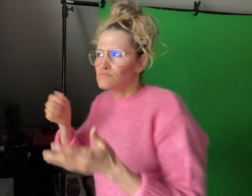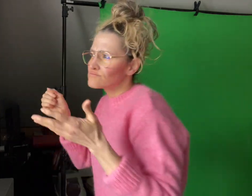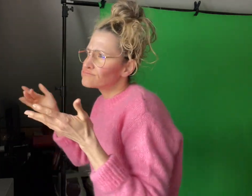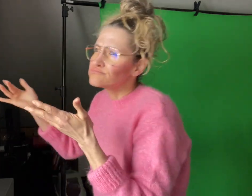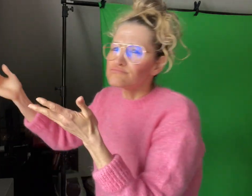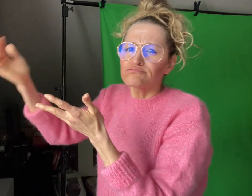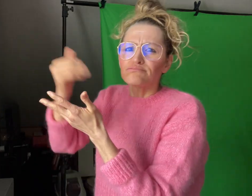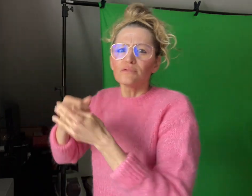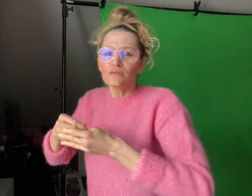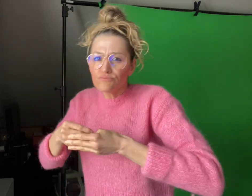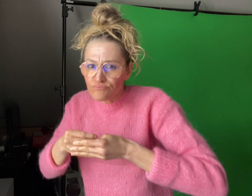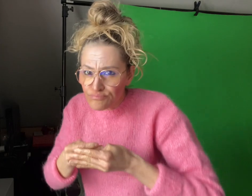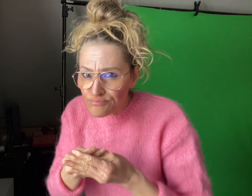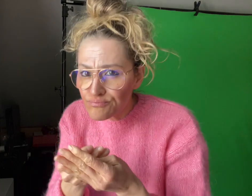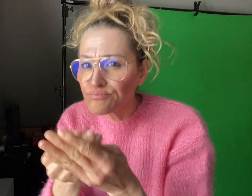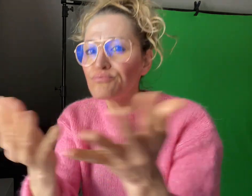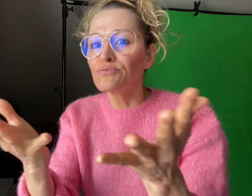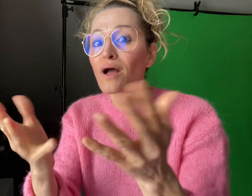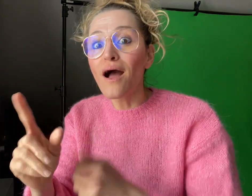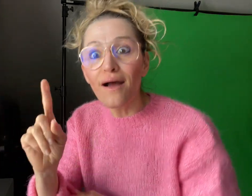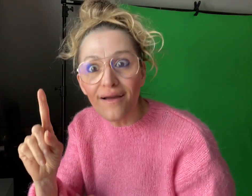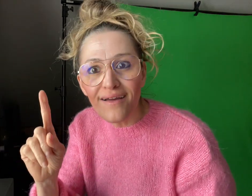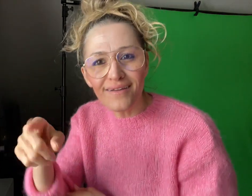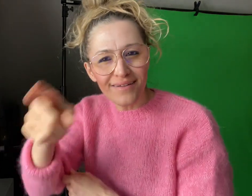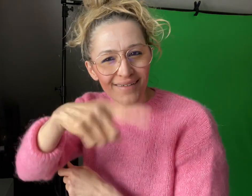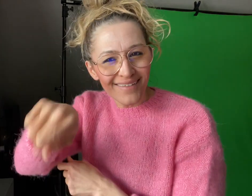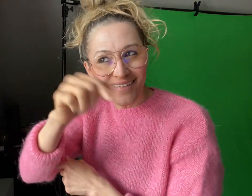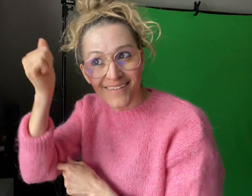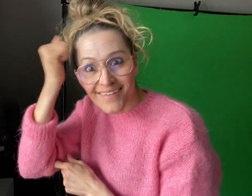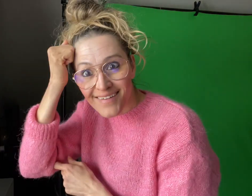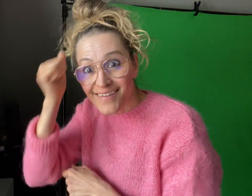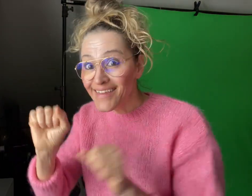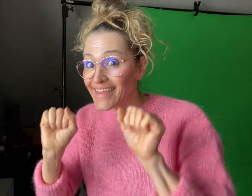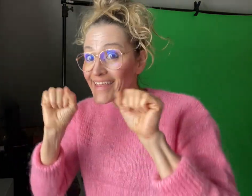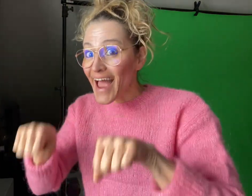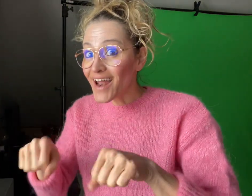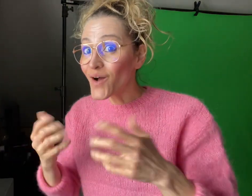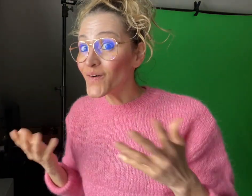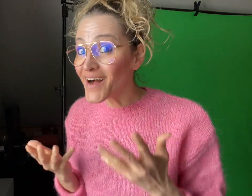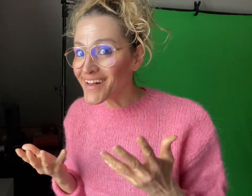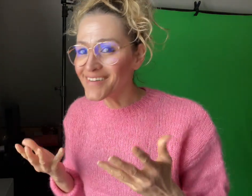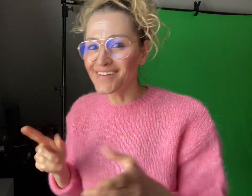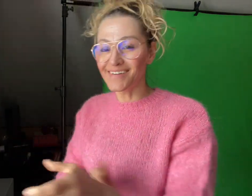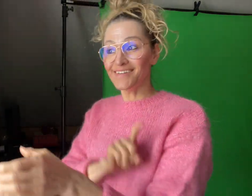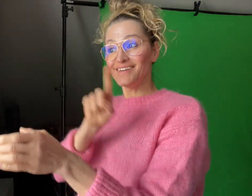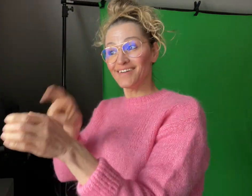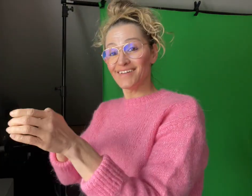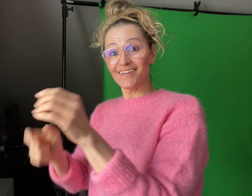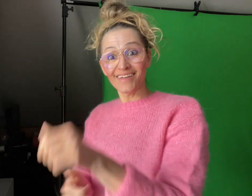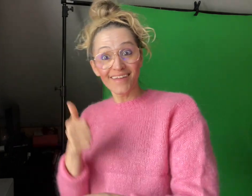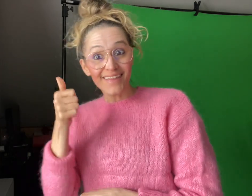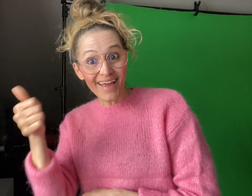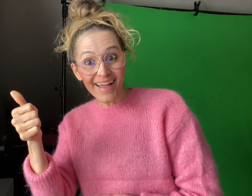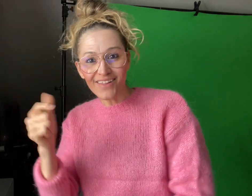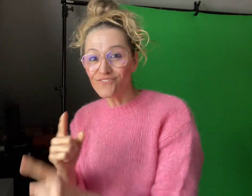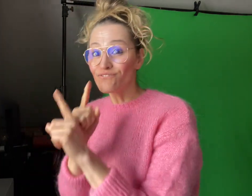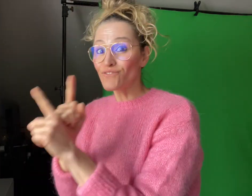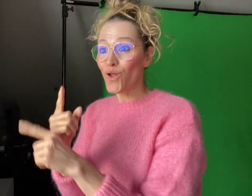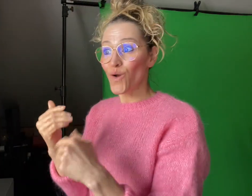Don’t forget to subscribe, like, and follow